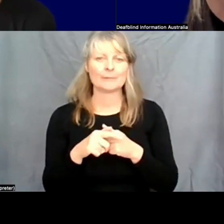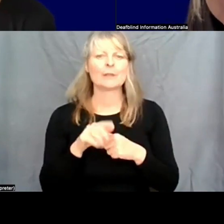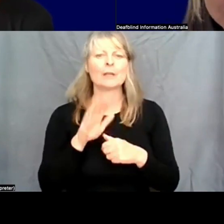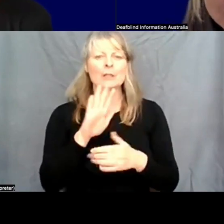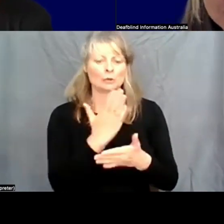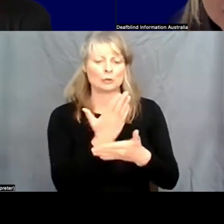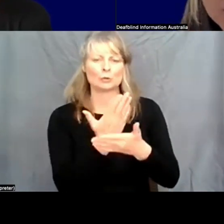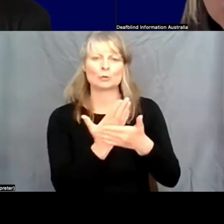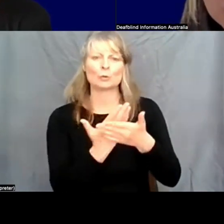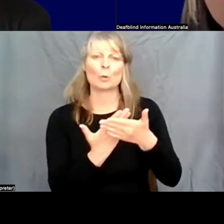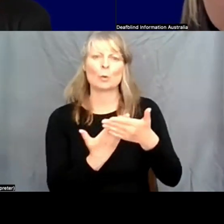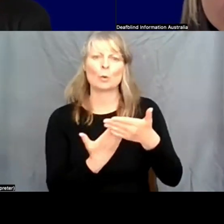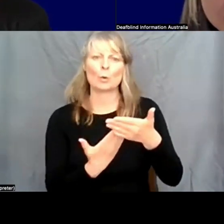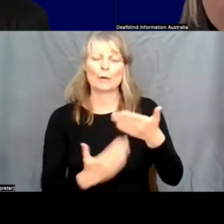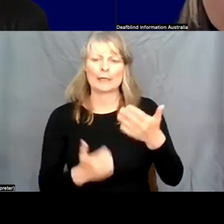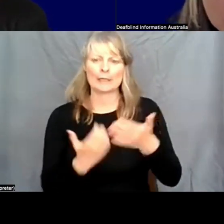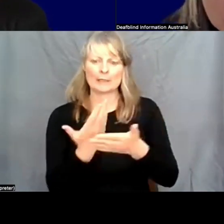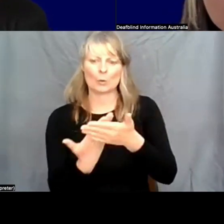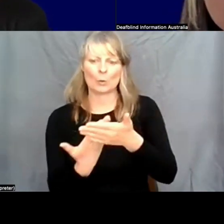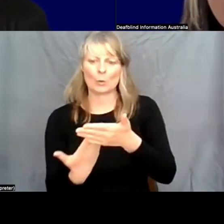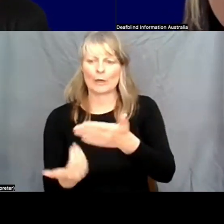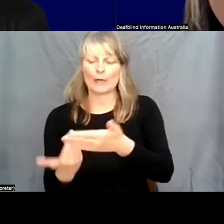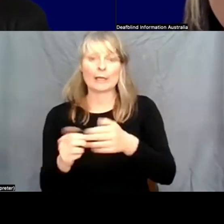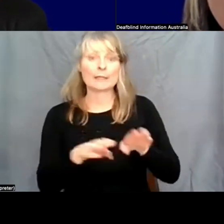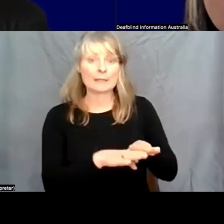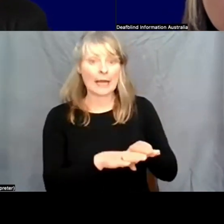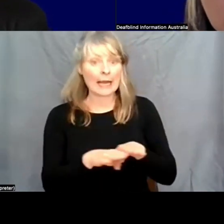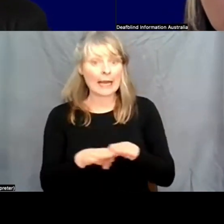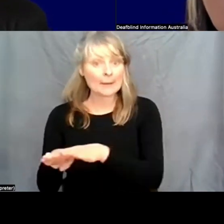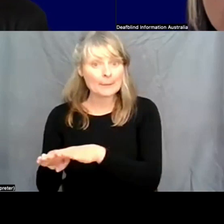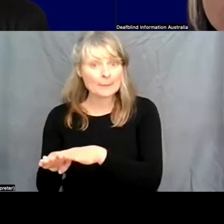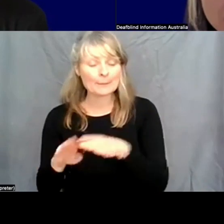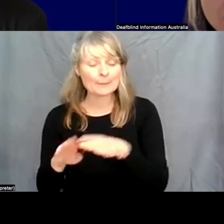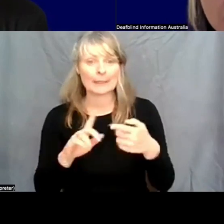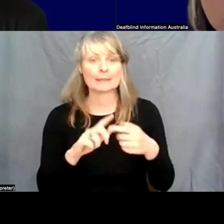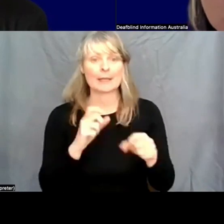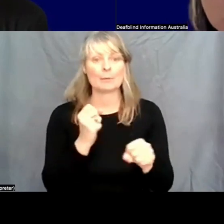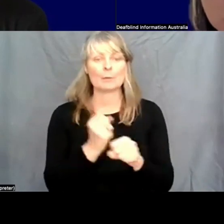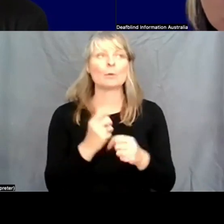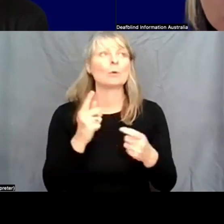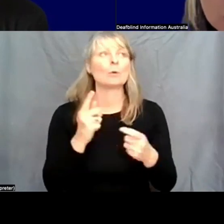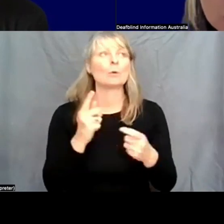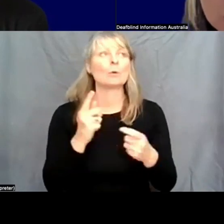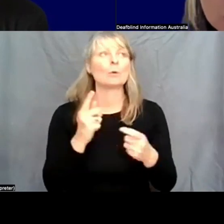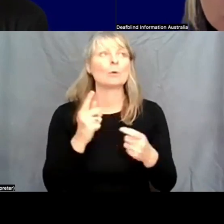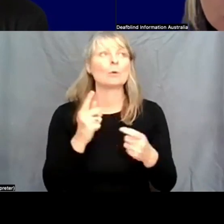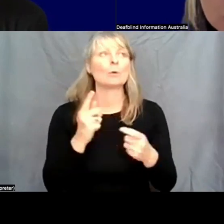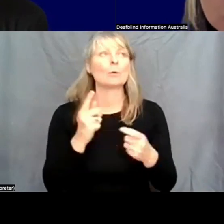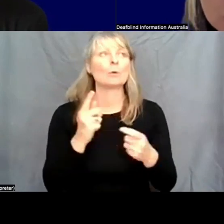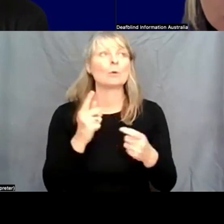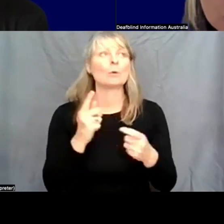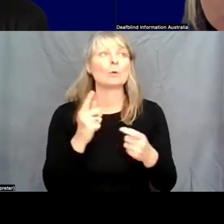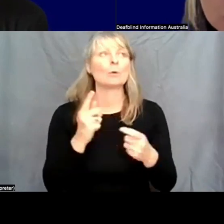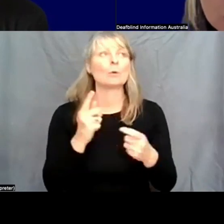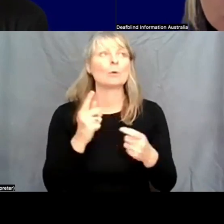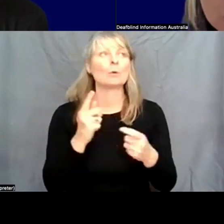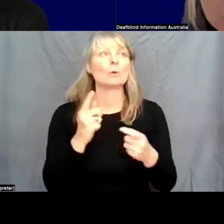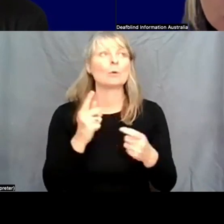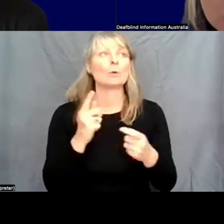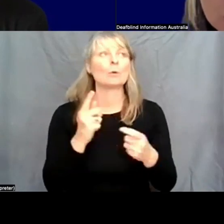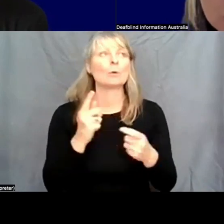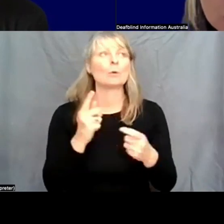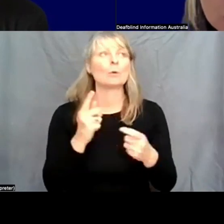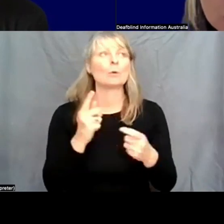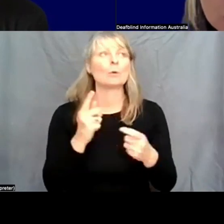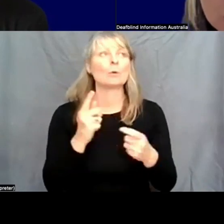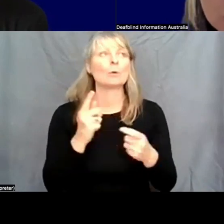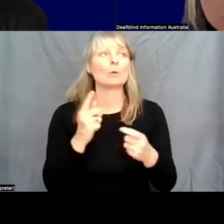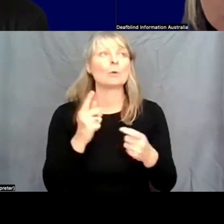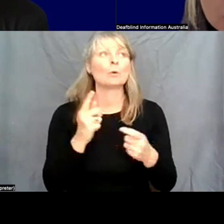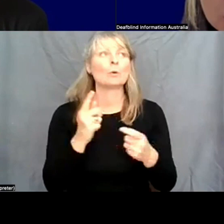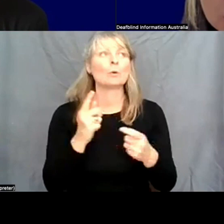consistent? For example, do you always start with ‘you and me…’ or ‘remember….’ or ‘before….’,